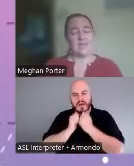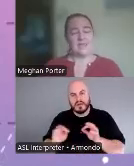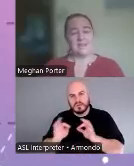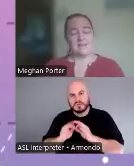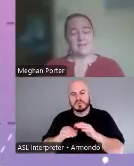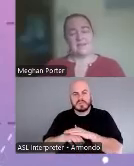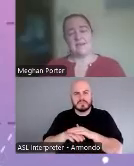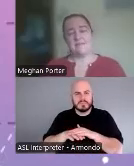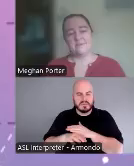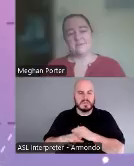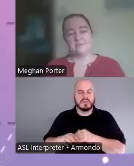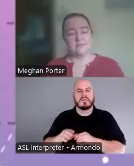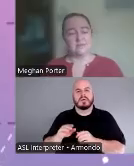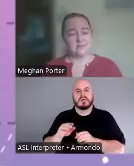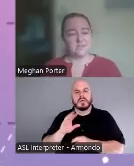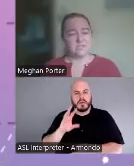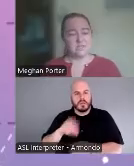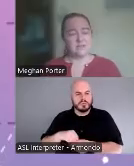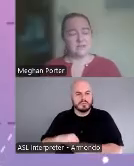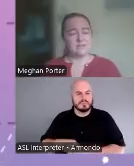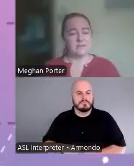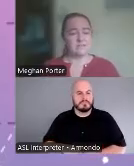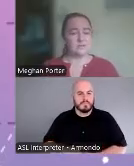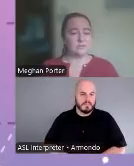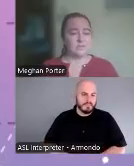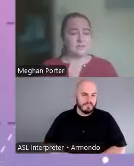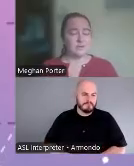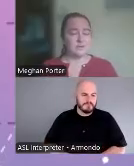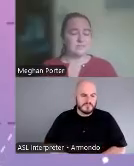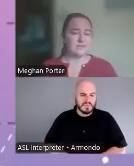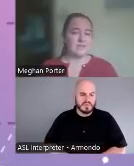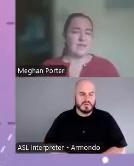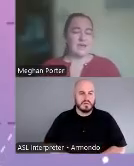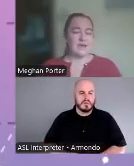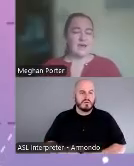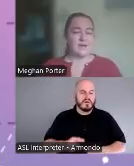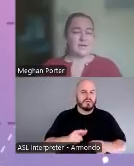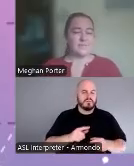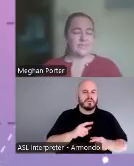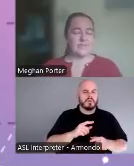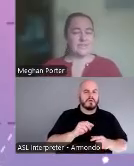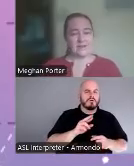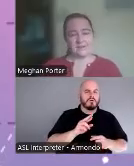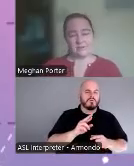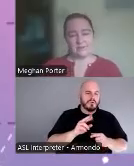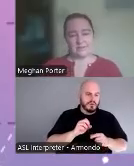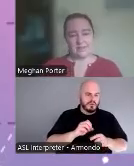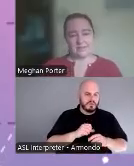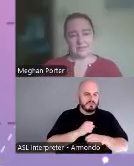And here I have a recreation of a social media post that did not include alt text.